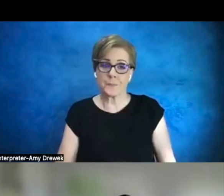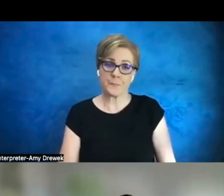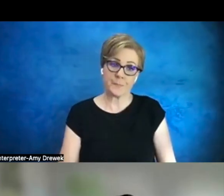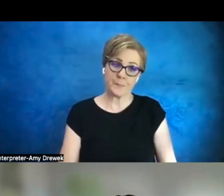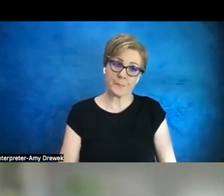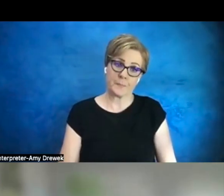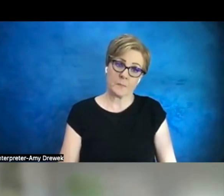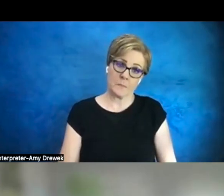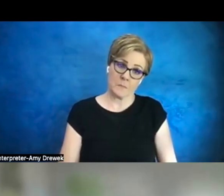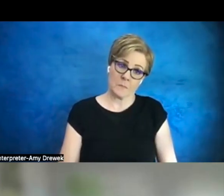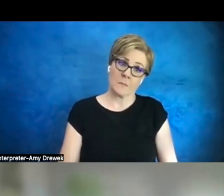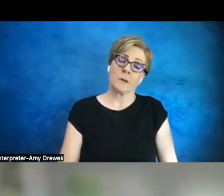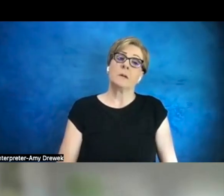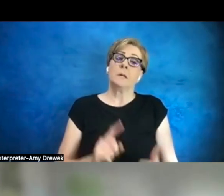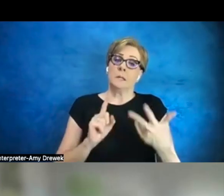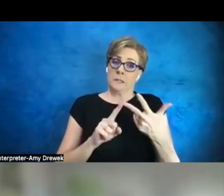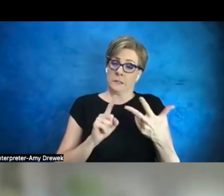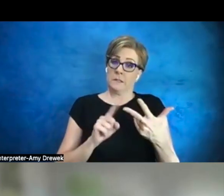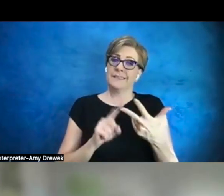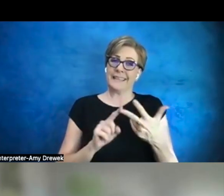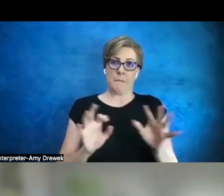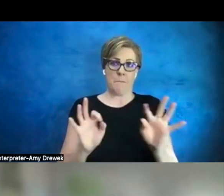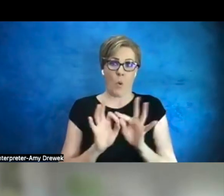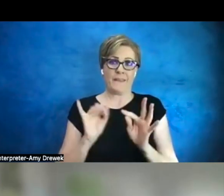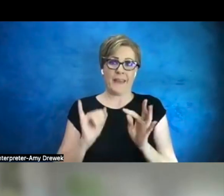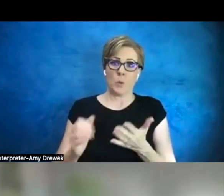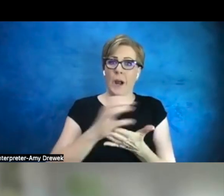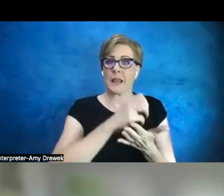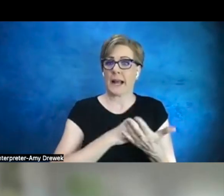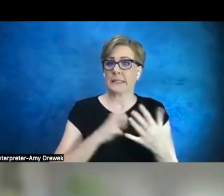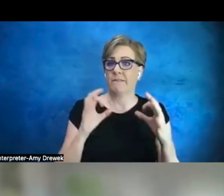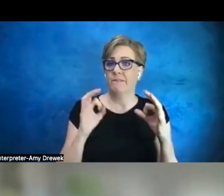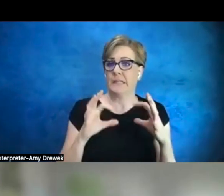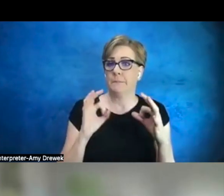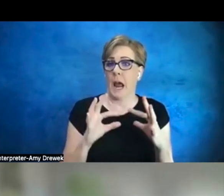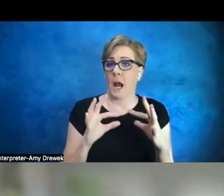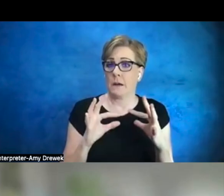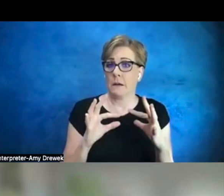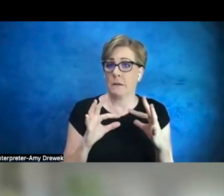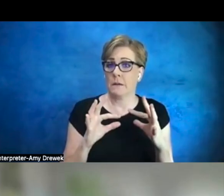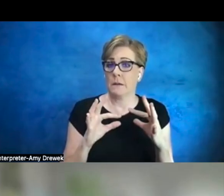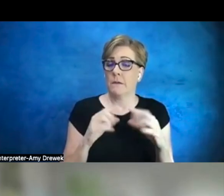And lastly, capturing feedback is really, really important, and vital to ensuring that your event